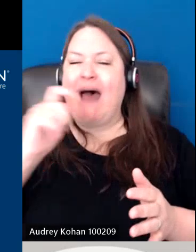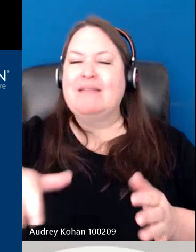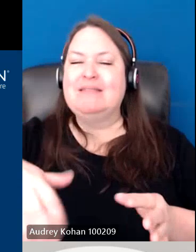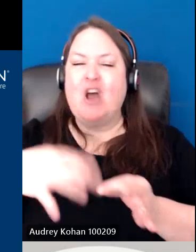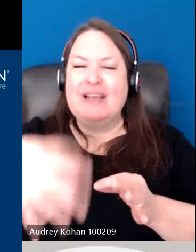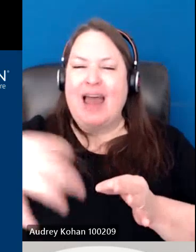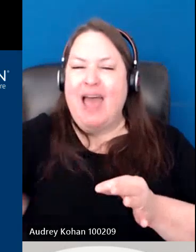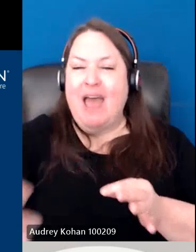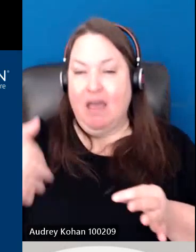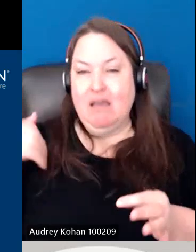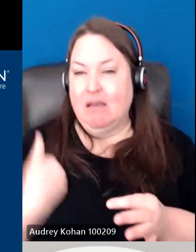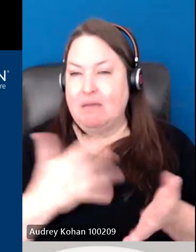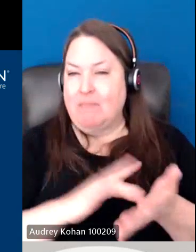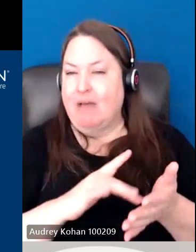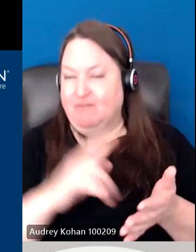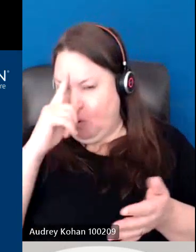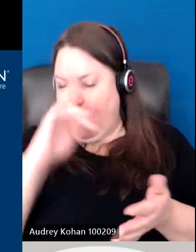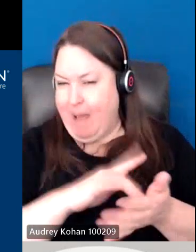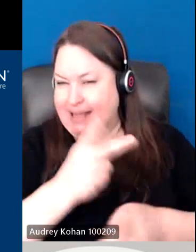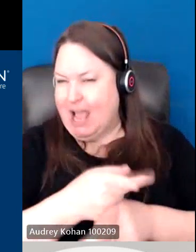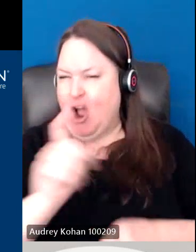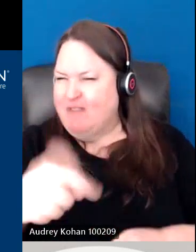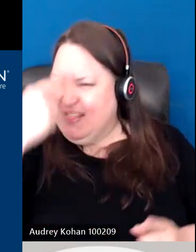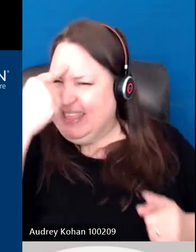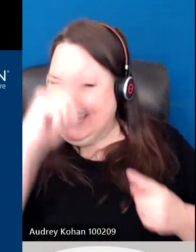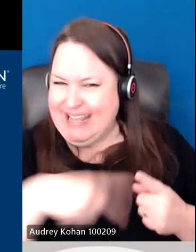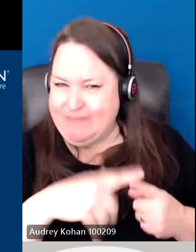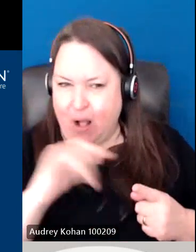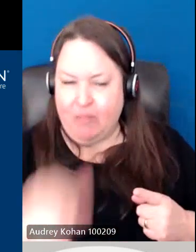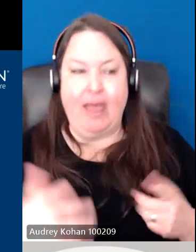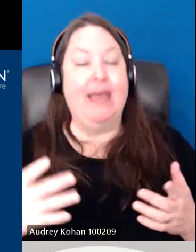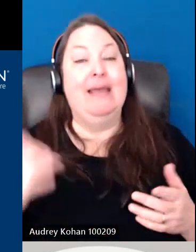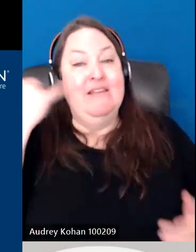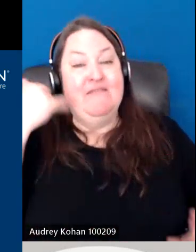so you know uh you've got to really think about that because as if I as an English speaker could